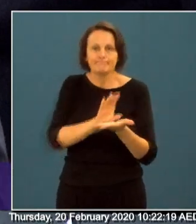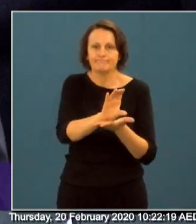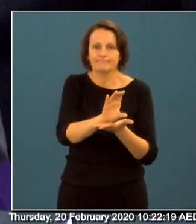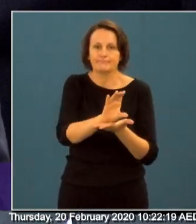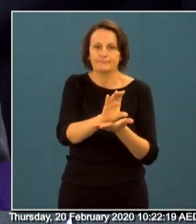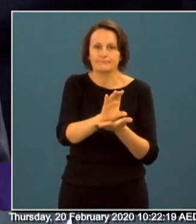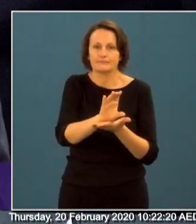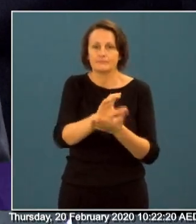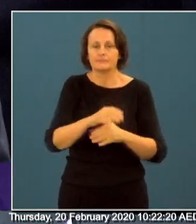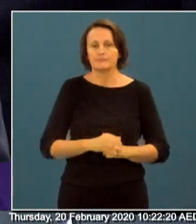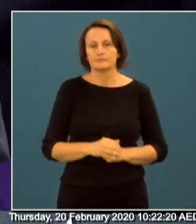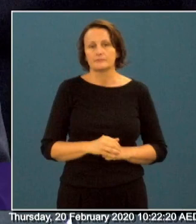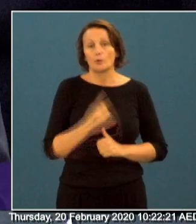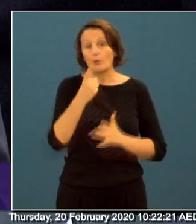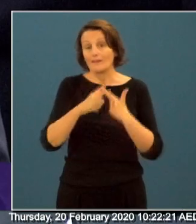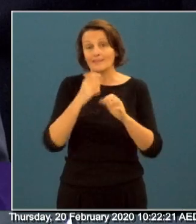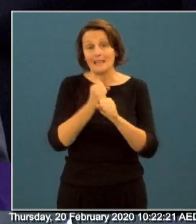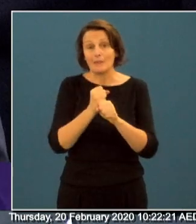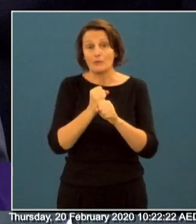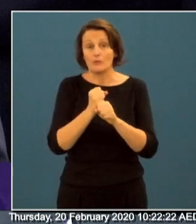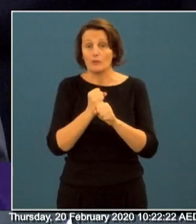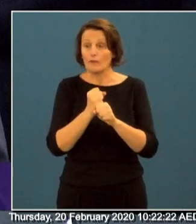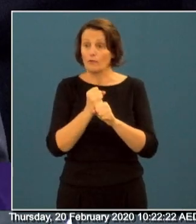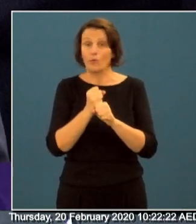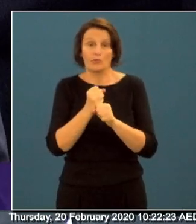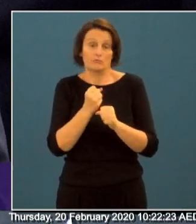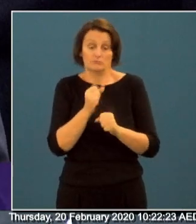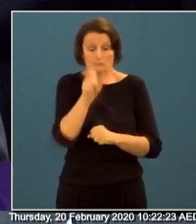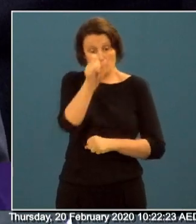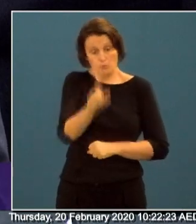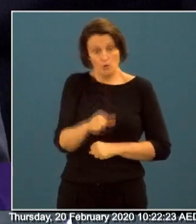you really need the private providers